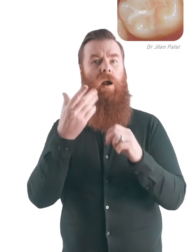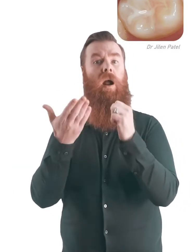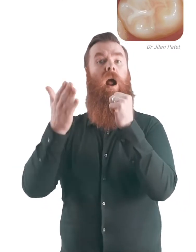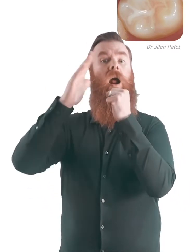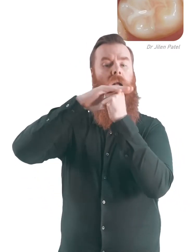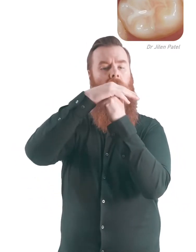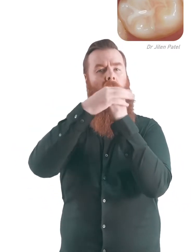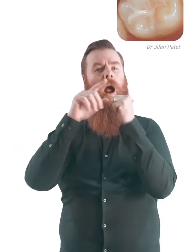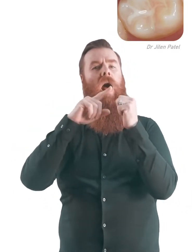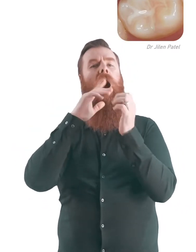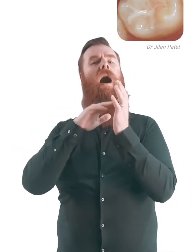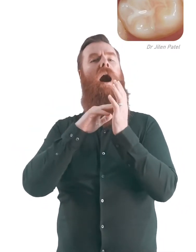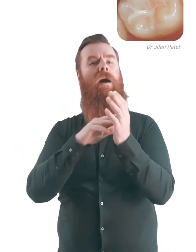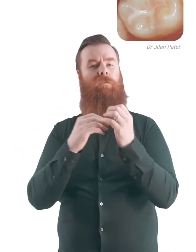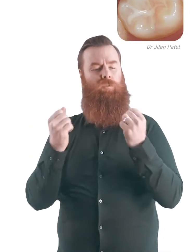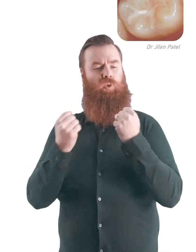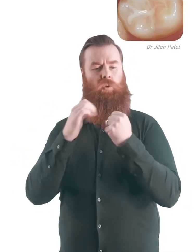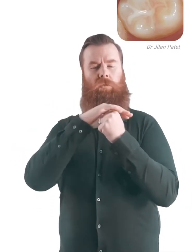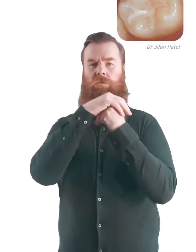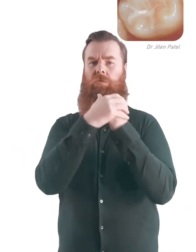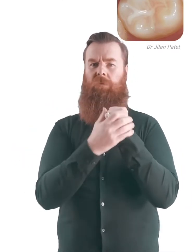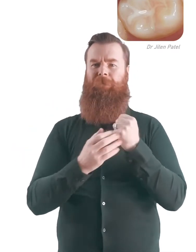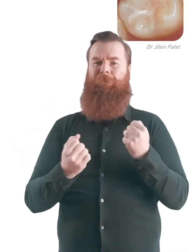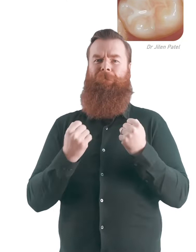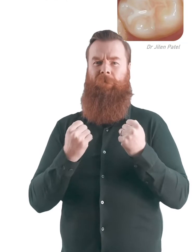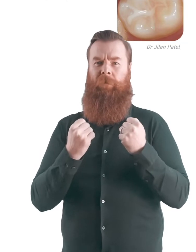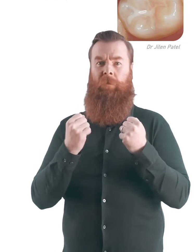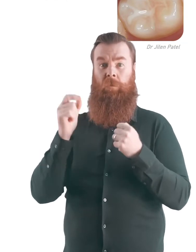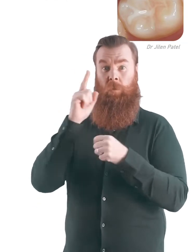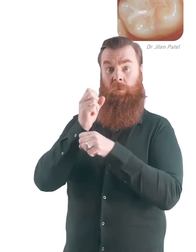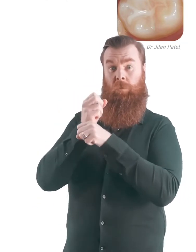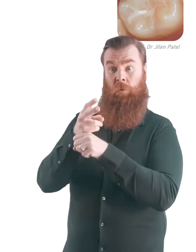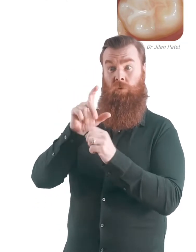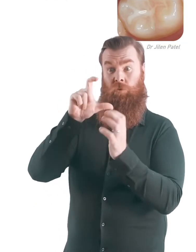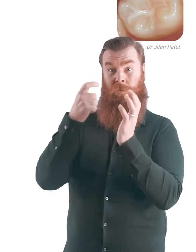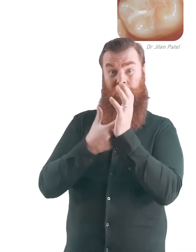GIC is not as strong as composite resin.